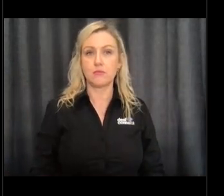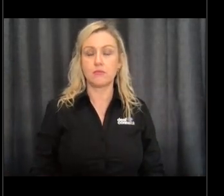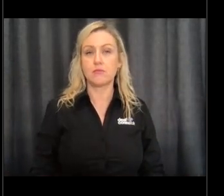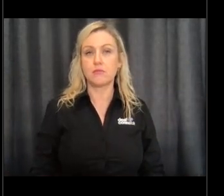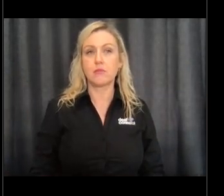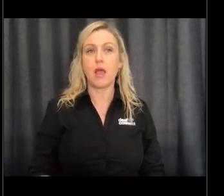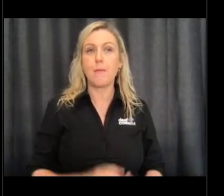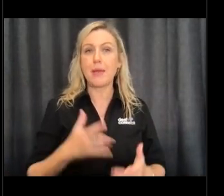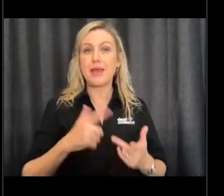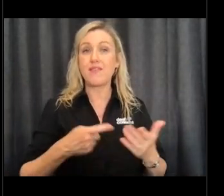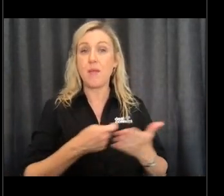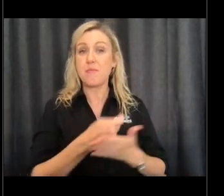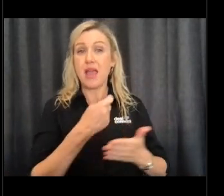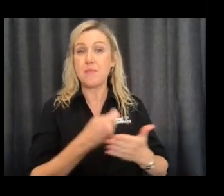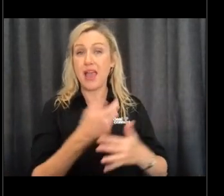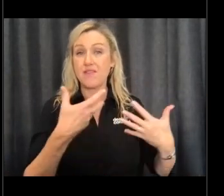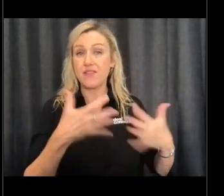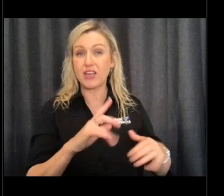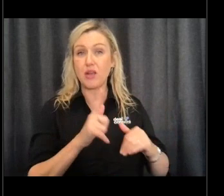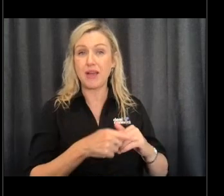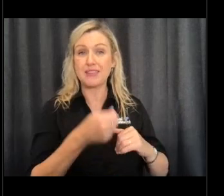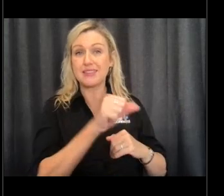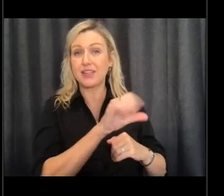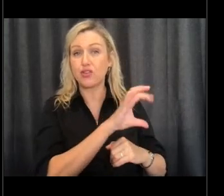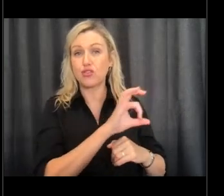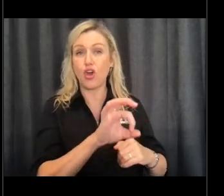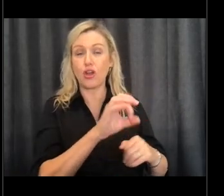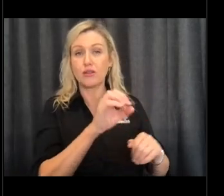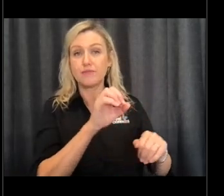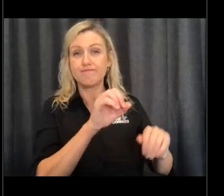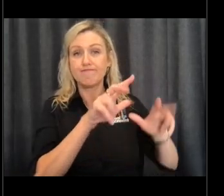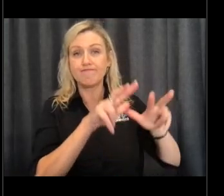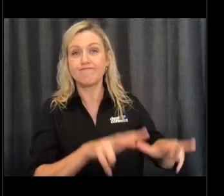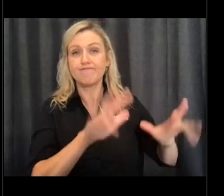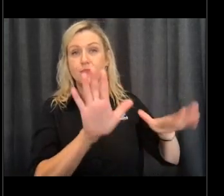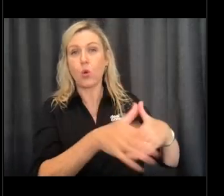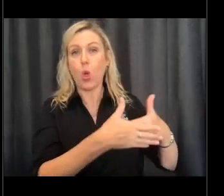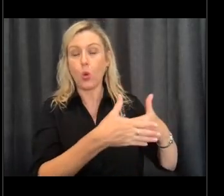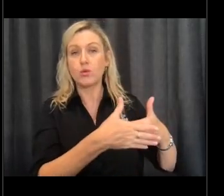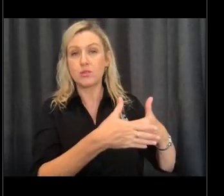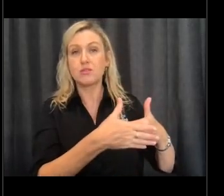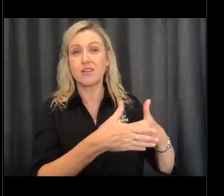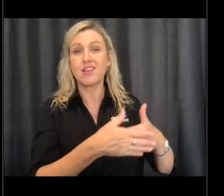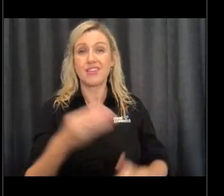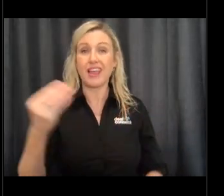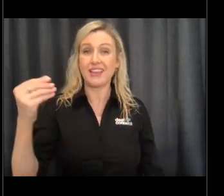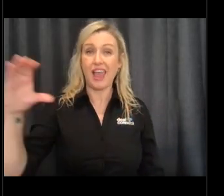Those funds do potentially get paid to the mortgagee so well done on your advocacy to